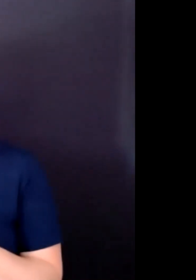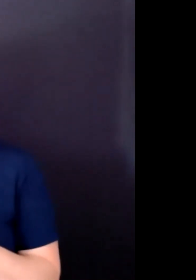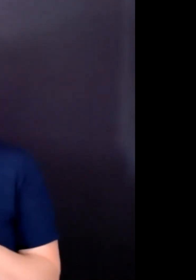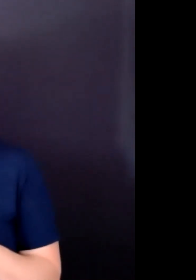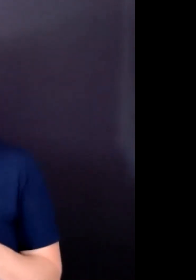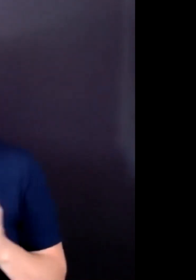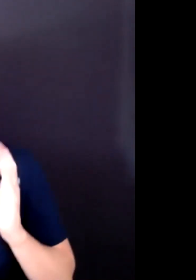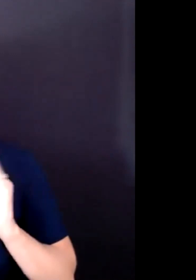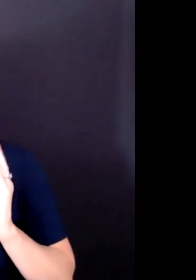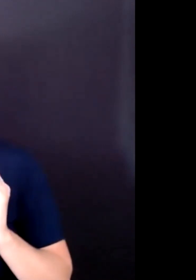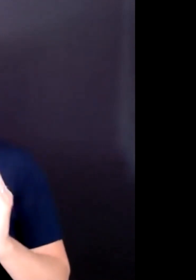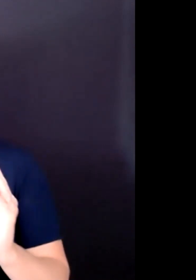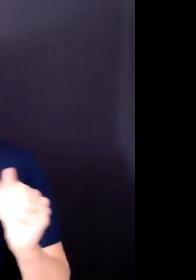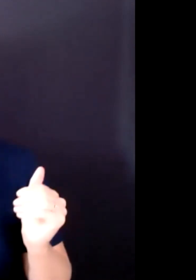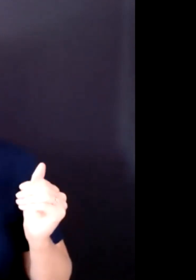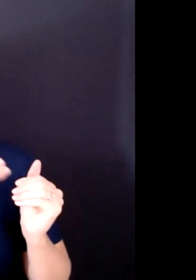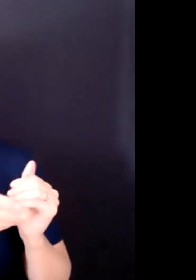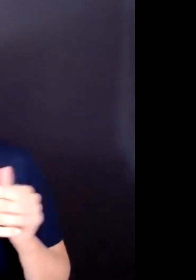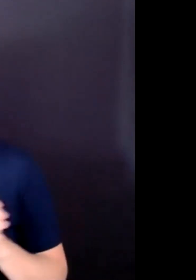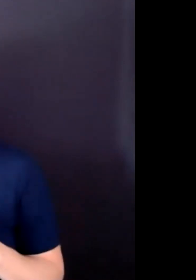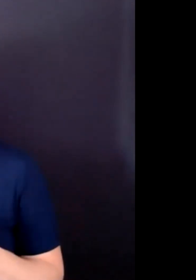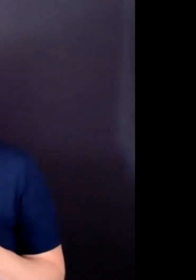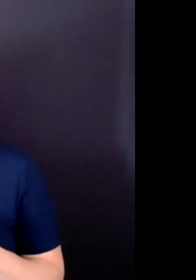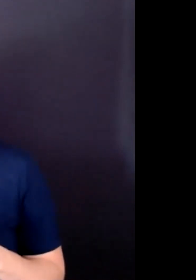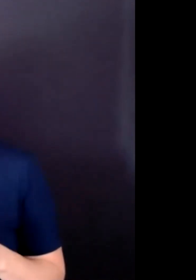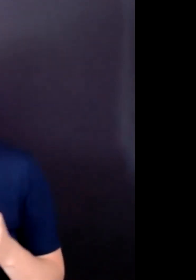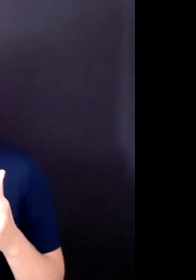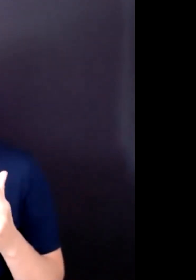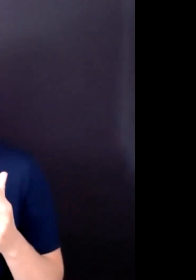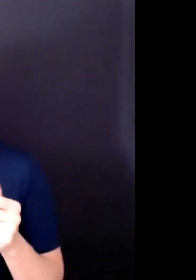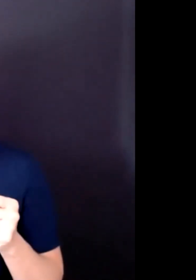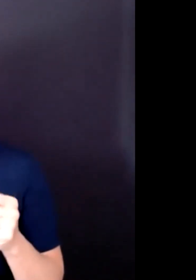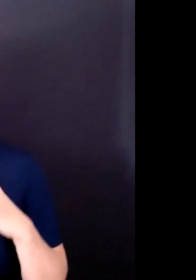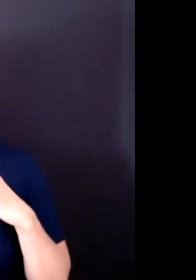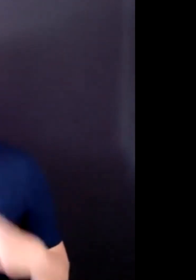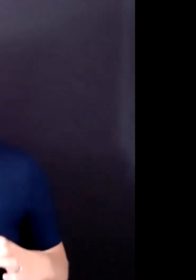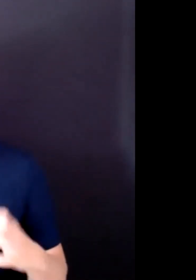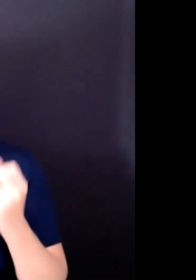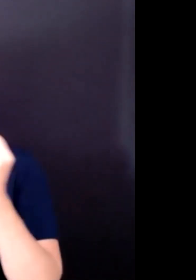Thirdly, we have a Client Assistance Program, which is within